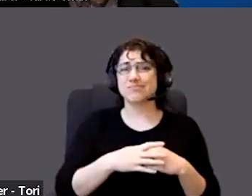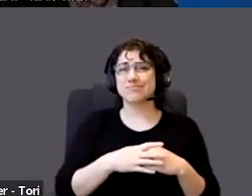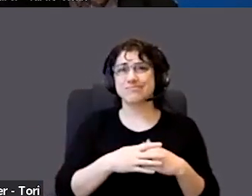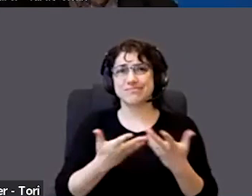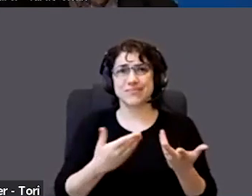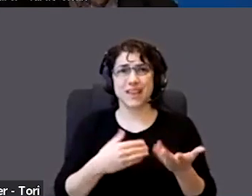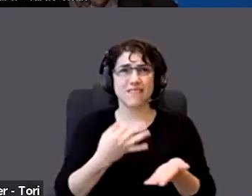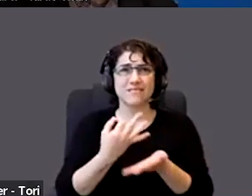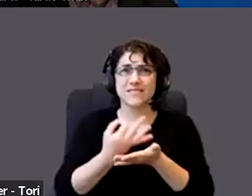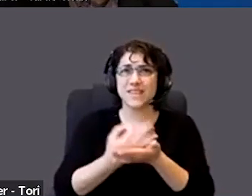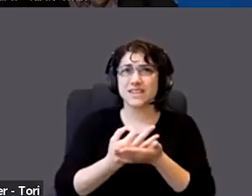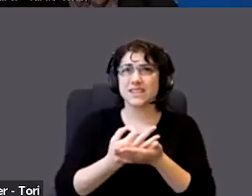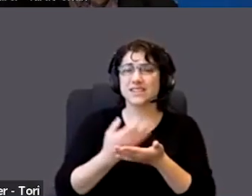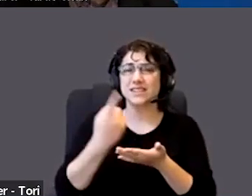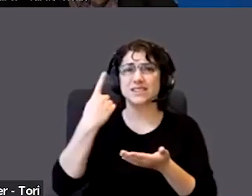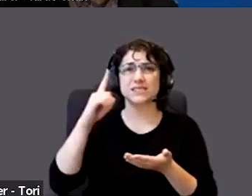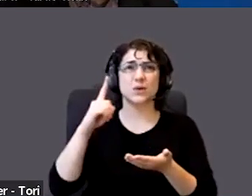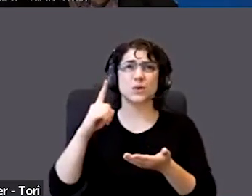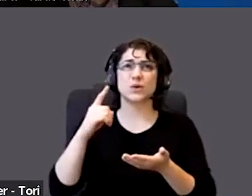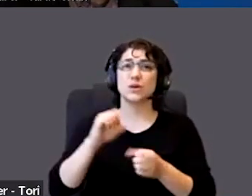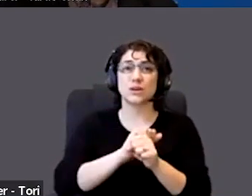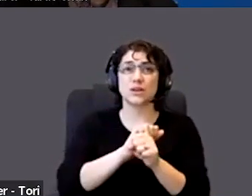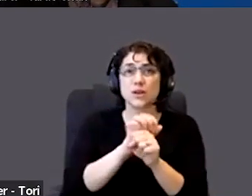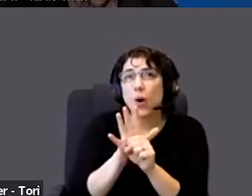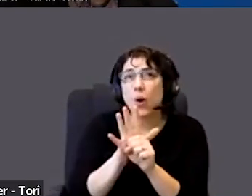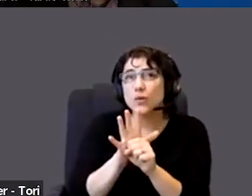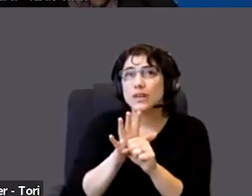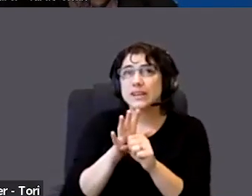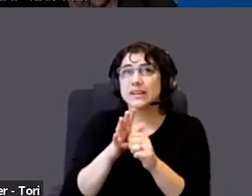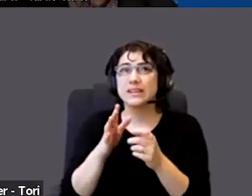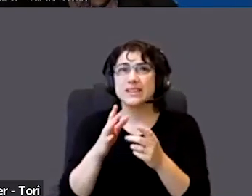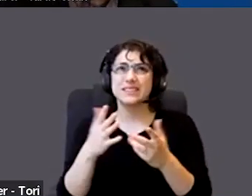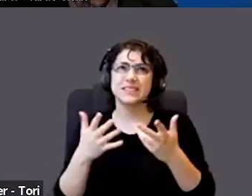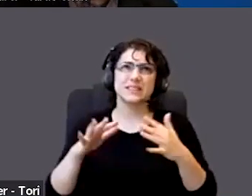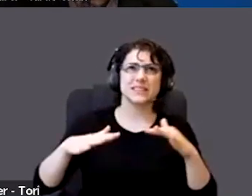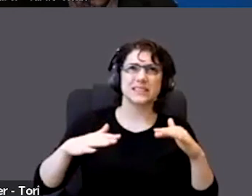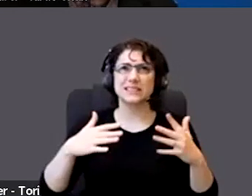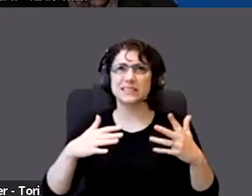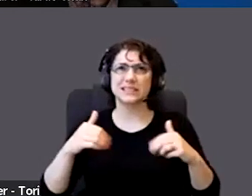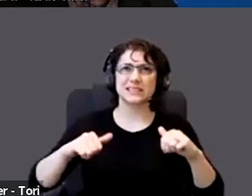for COVID is sort of questionable? Yes, thank you.